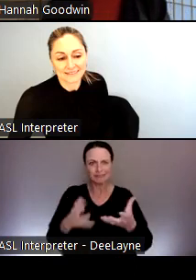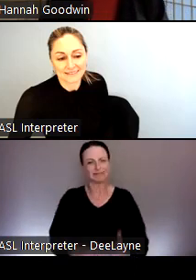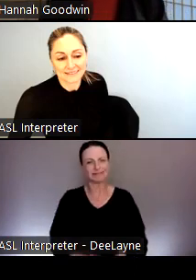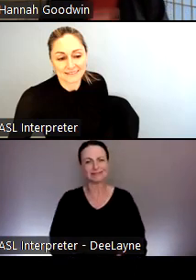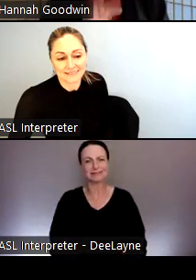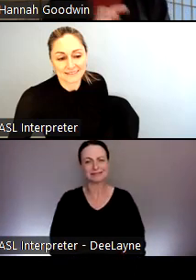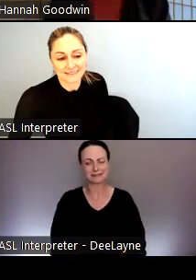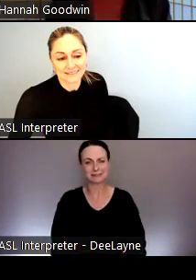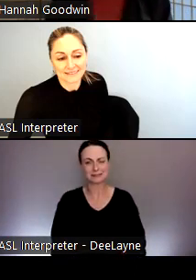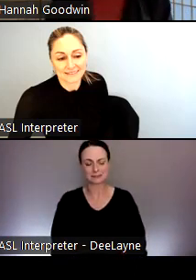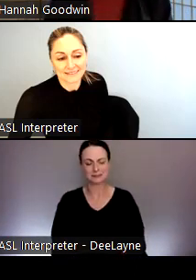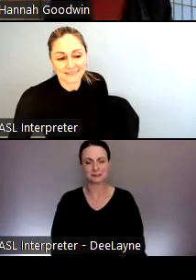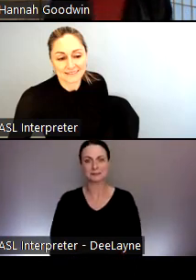So in thinking about this,